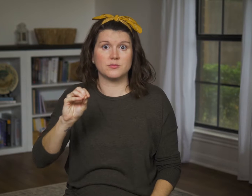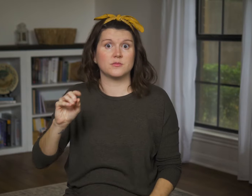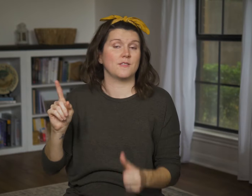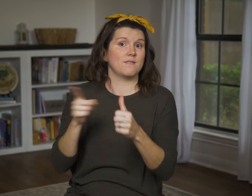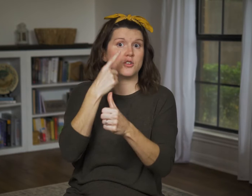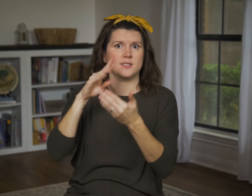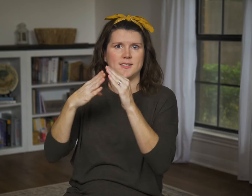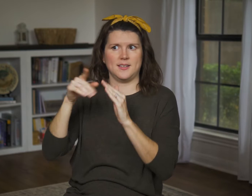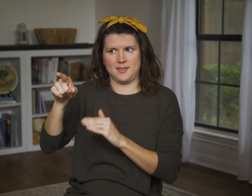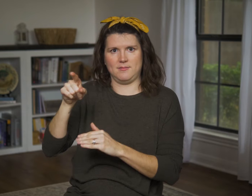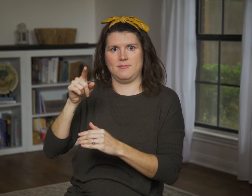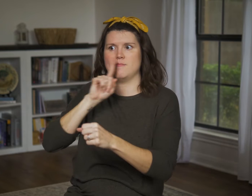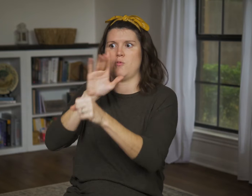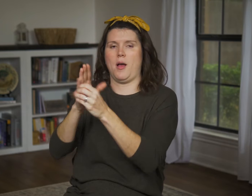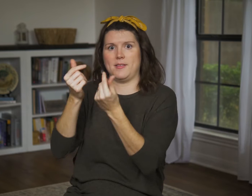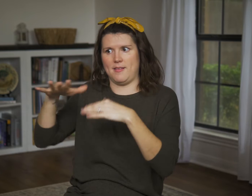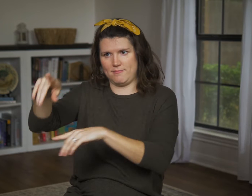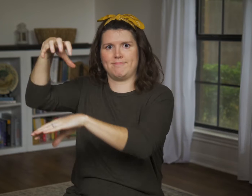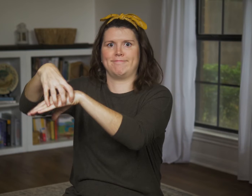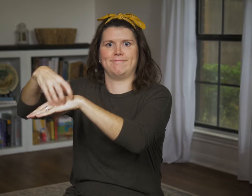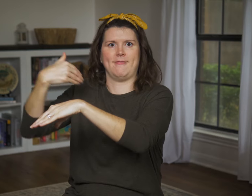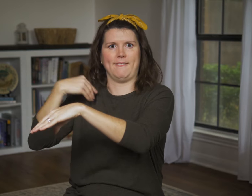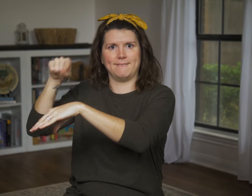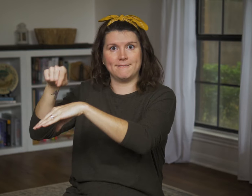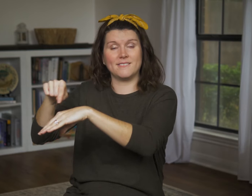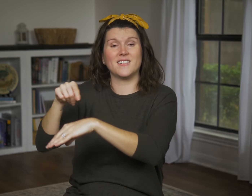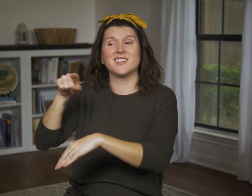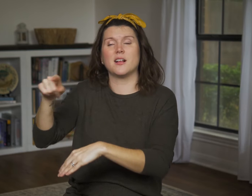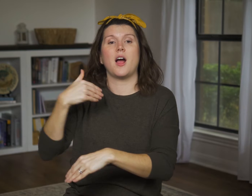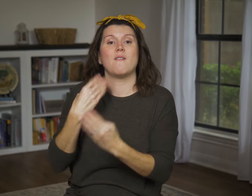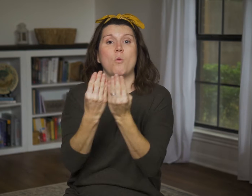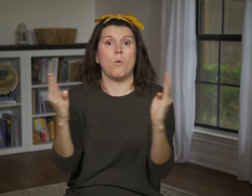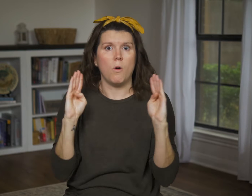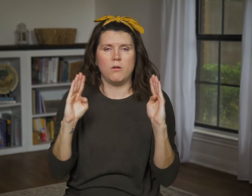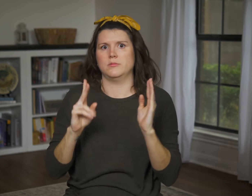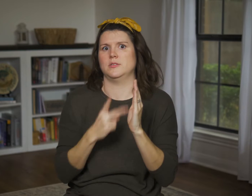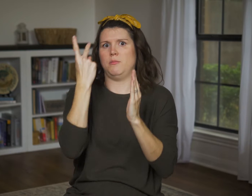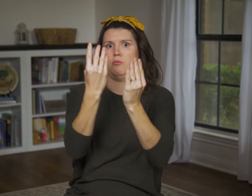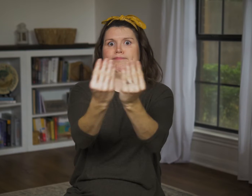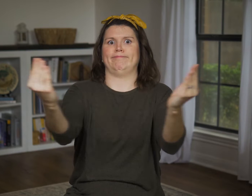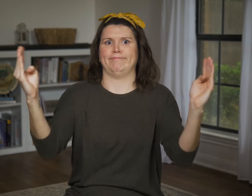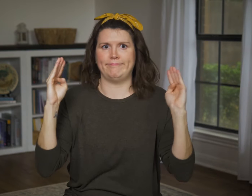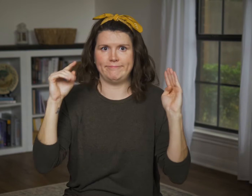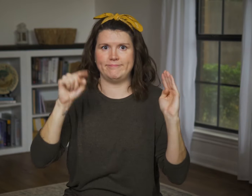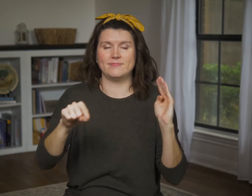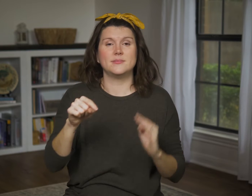the first city across the Promised Land’s border. It likely has a double wall,